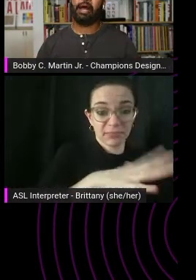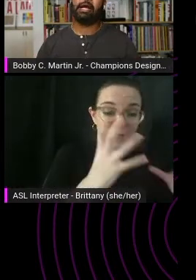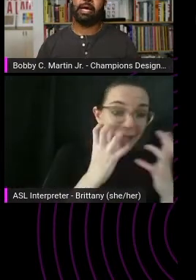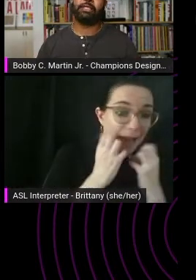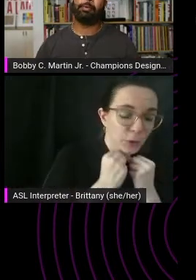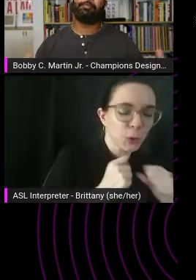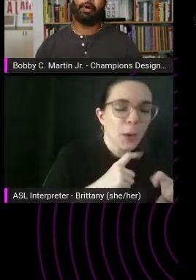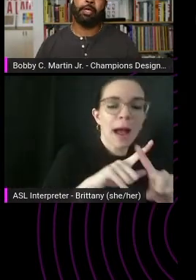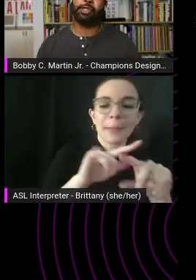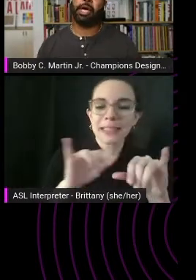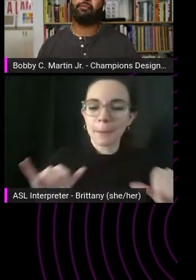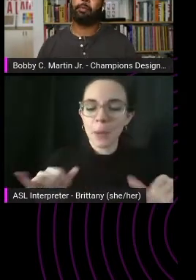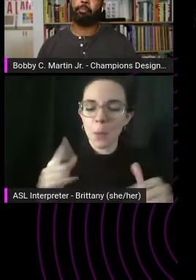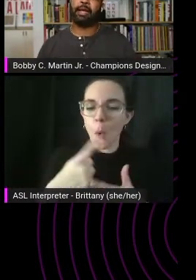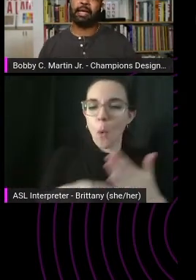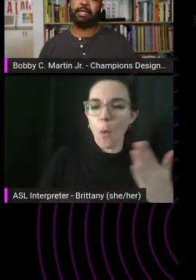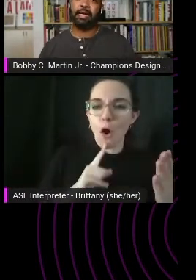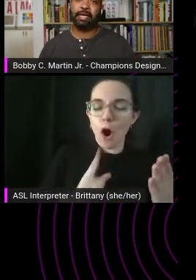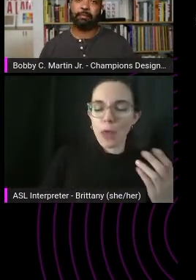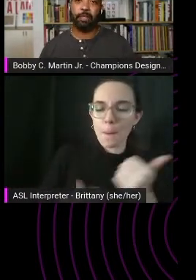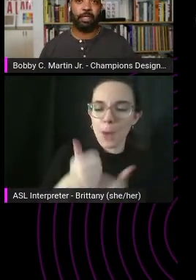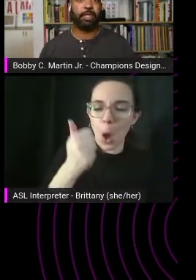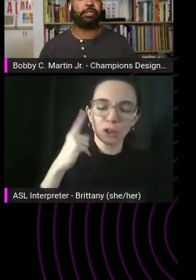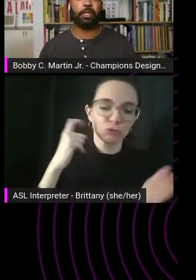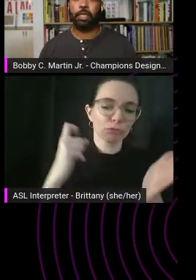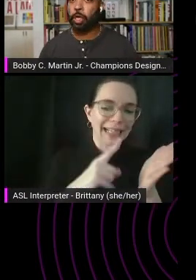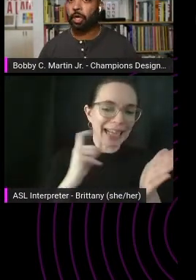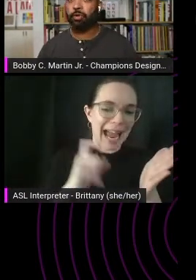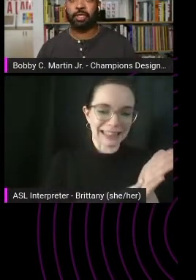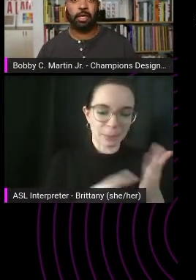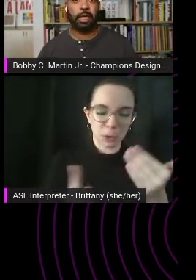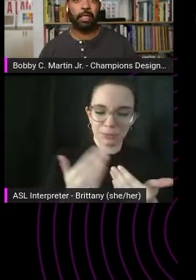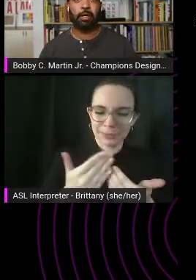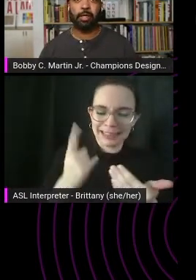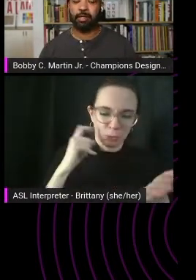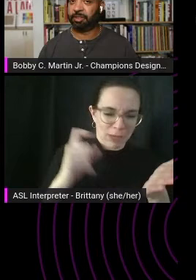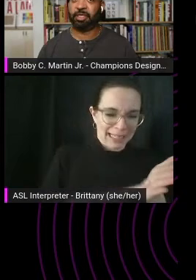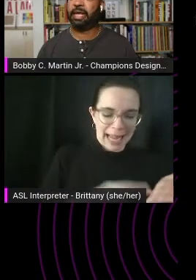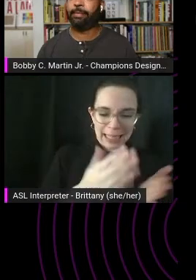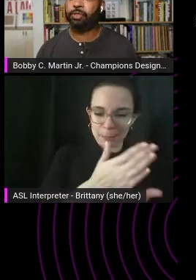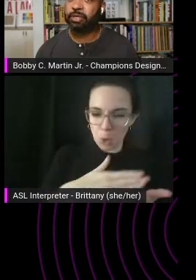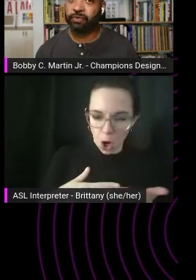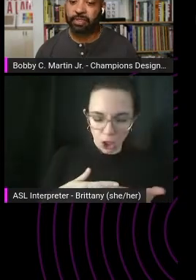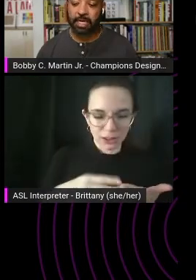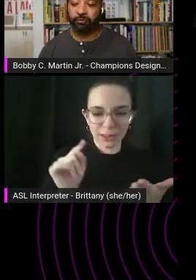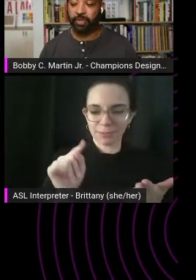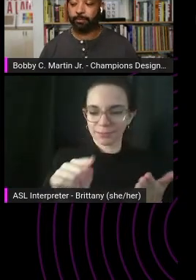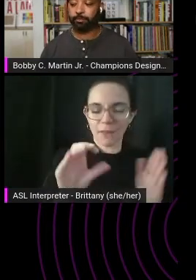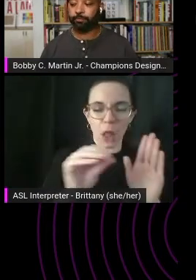recognizable parts of the brand identity? Is it the logo? Is it color? Is it imagery and photography?